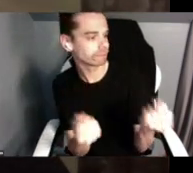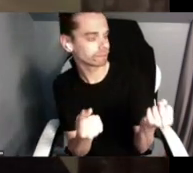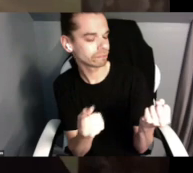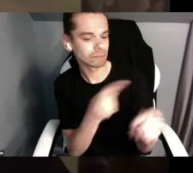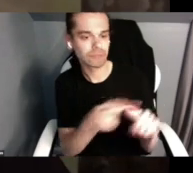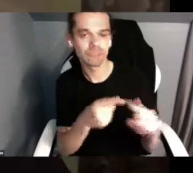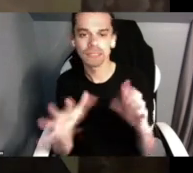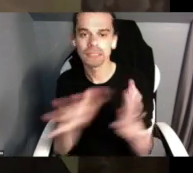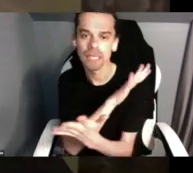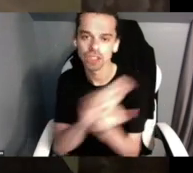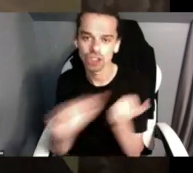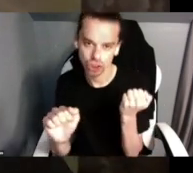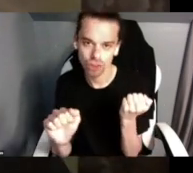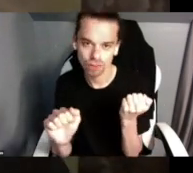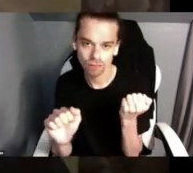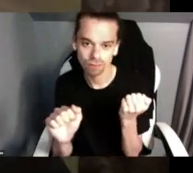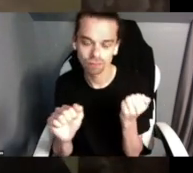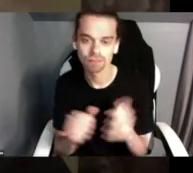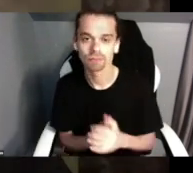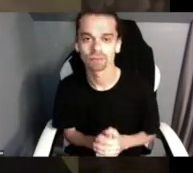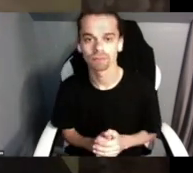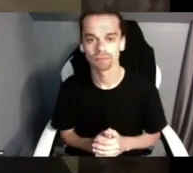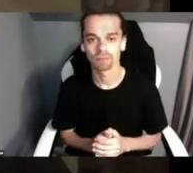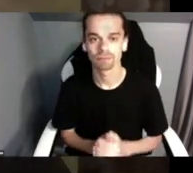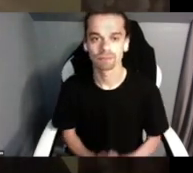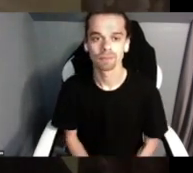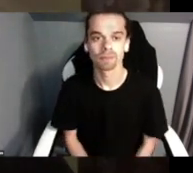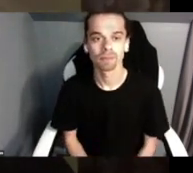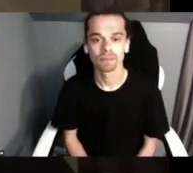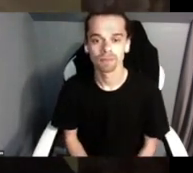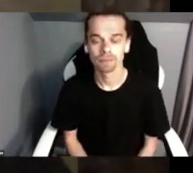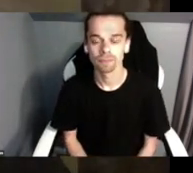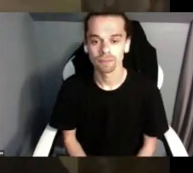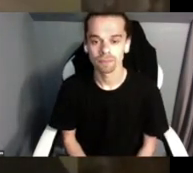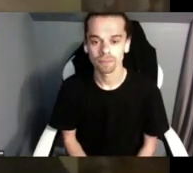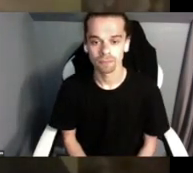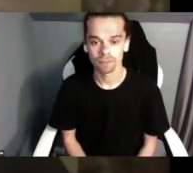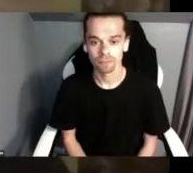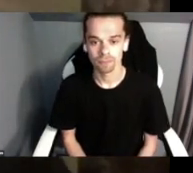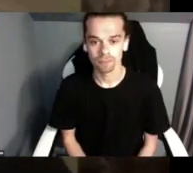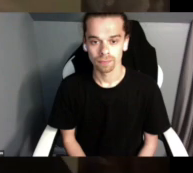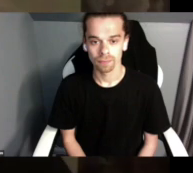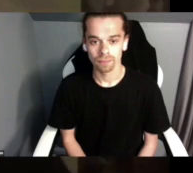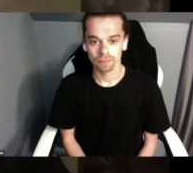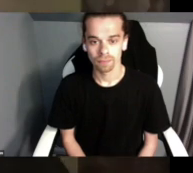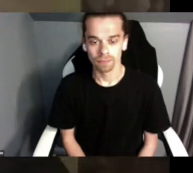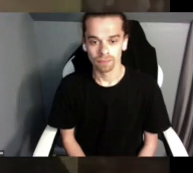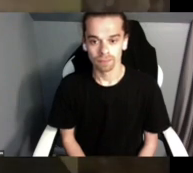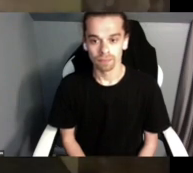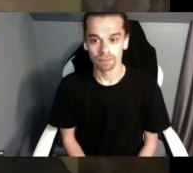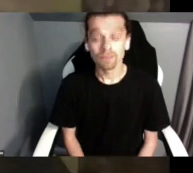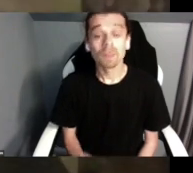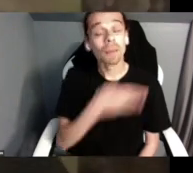We need a understanding of how to maintain our health